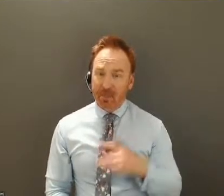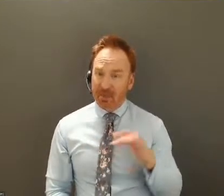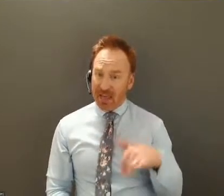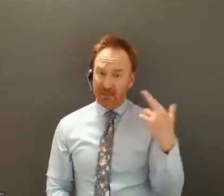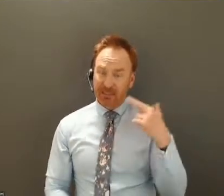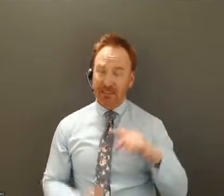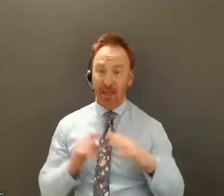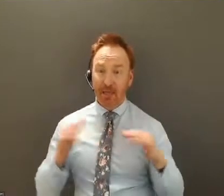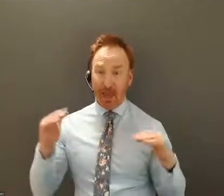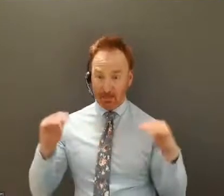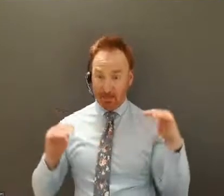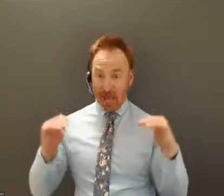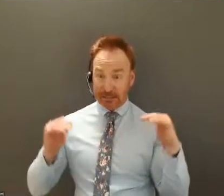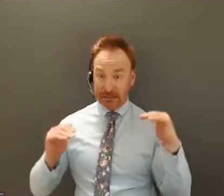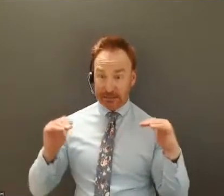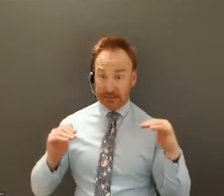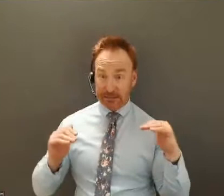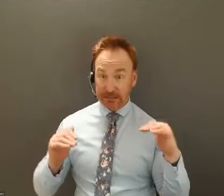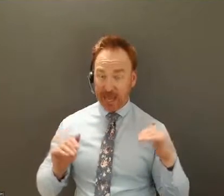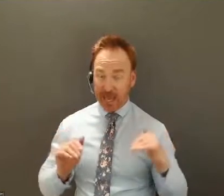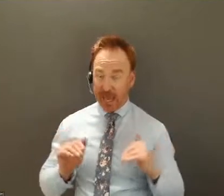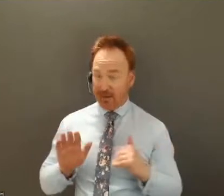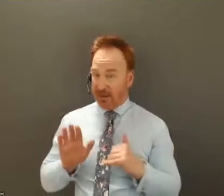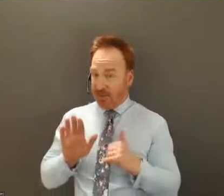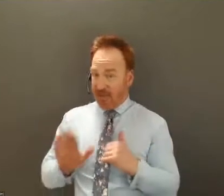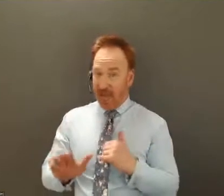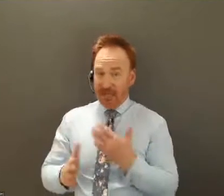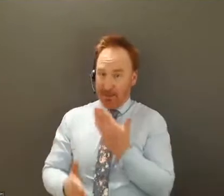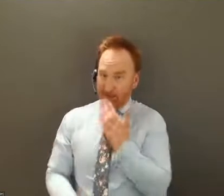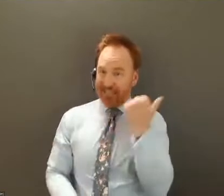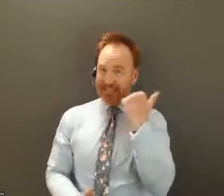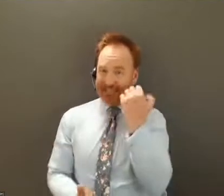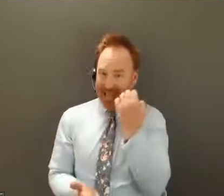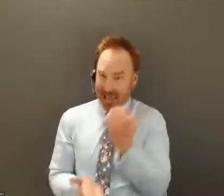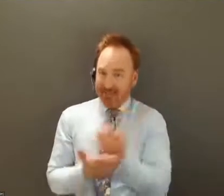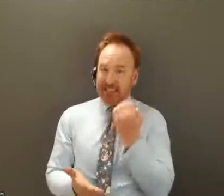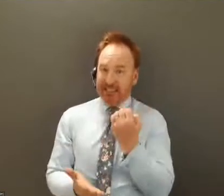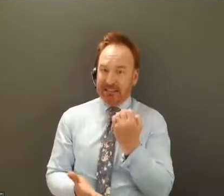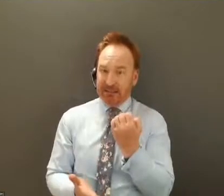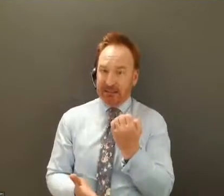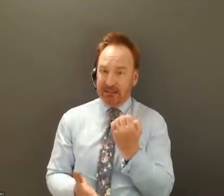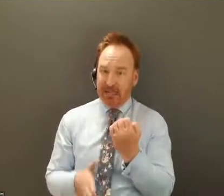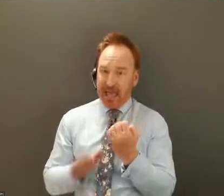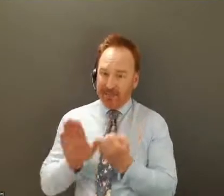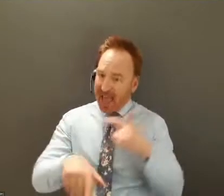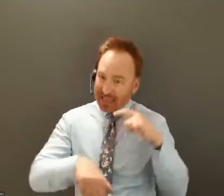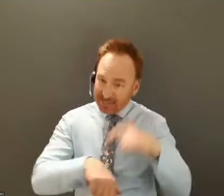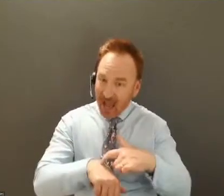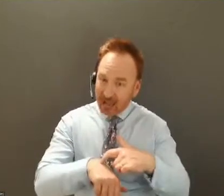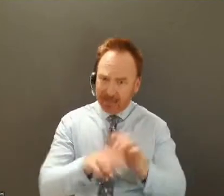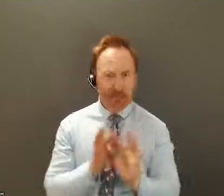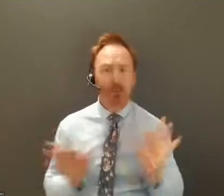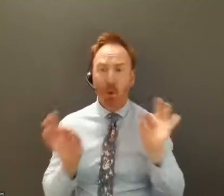any personal responsibility, when you take these positions of leadership you are always in a